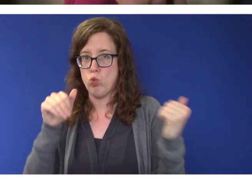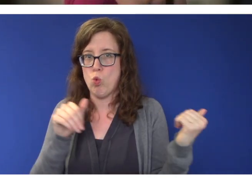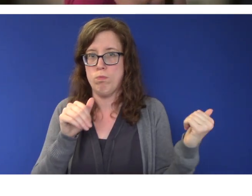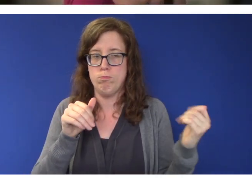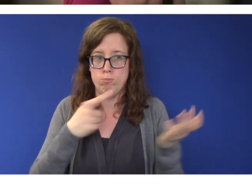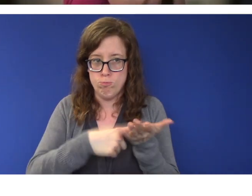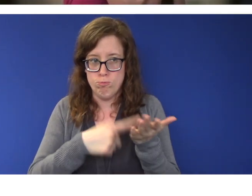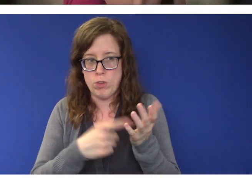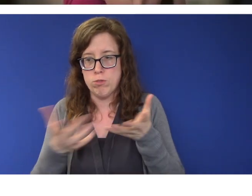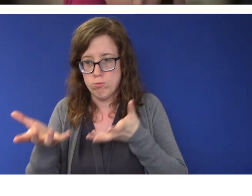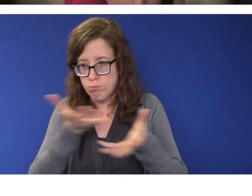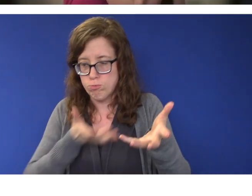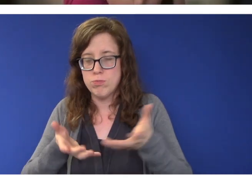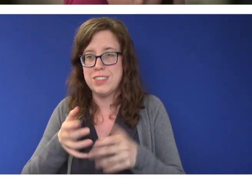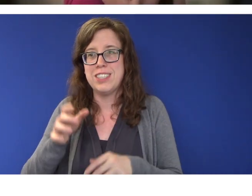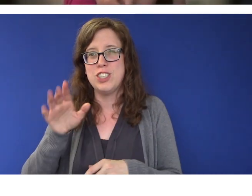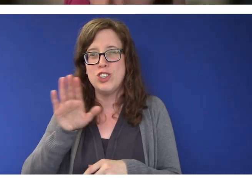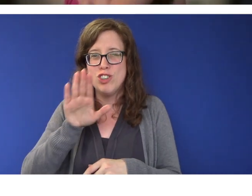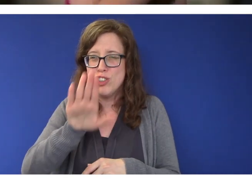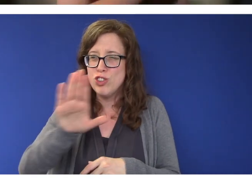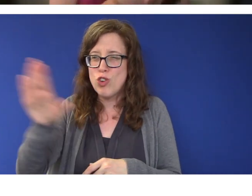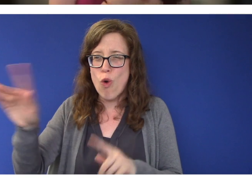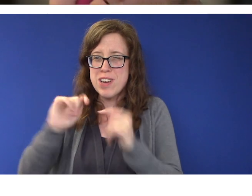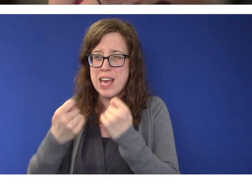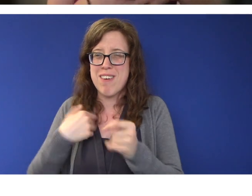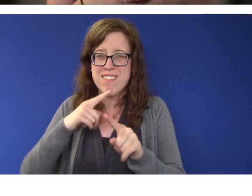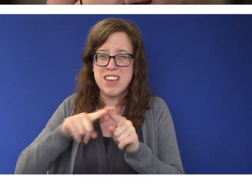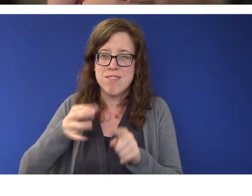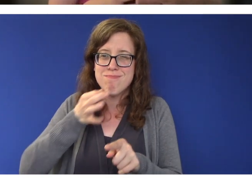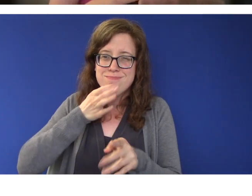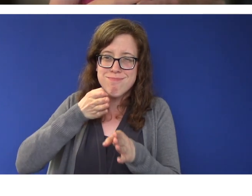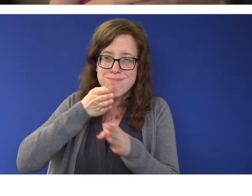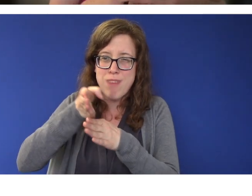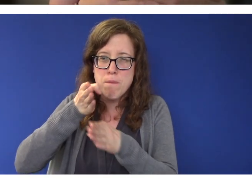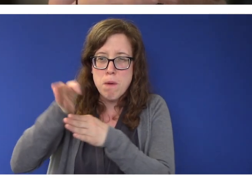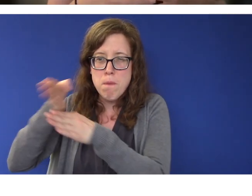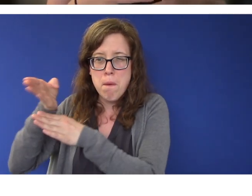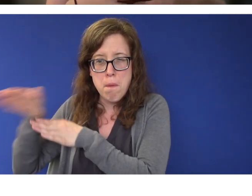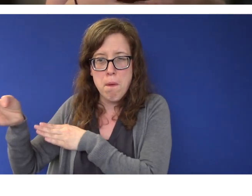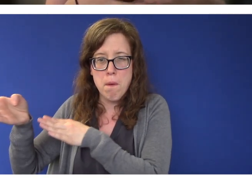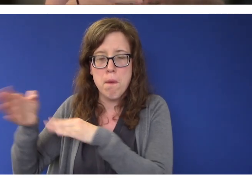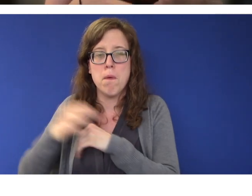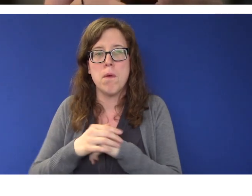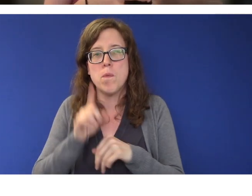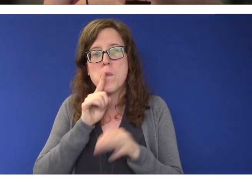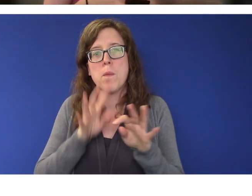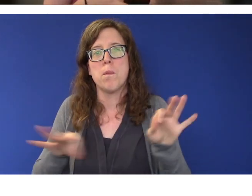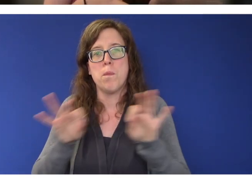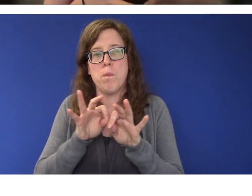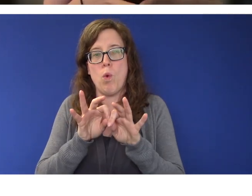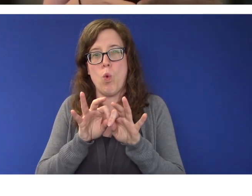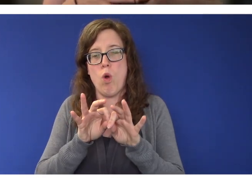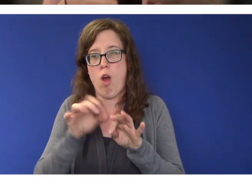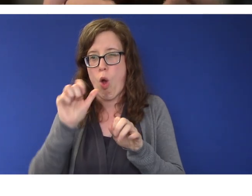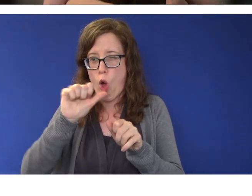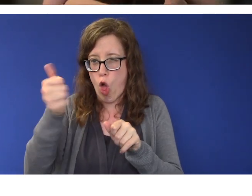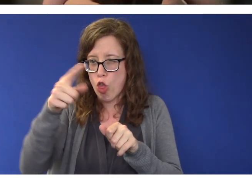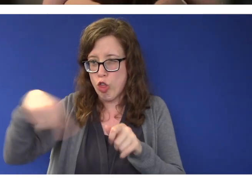And each of you has your own area of expertise, and it’s important that others on the team